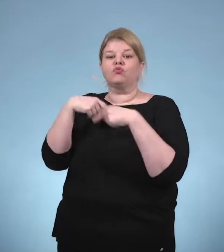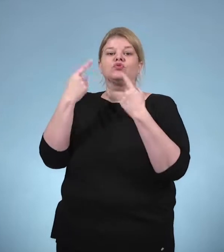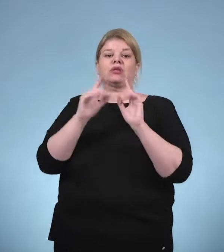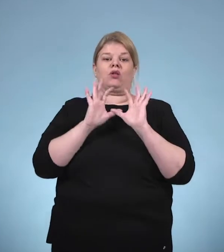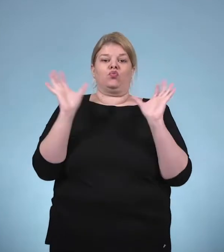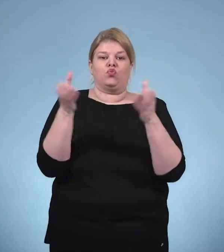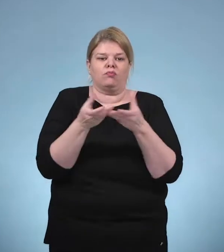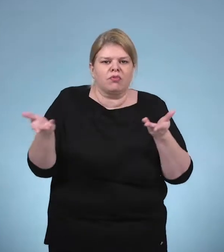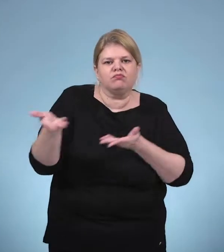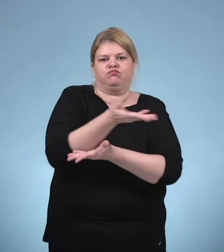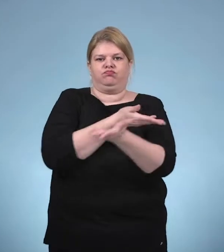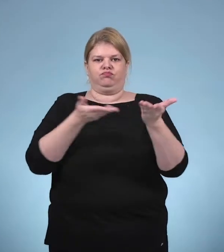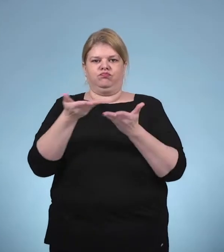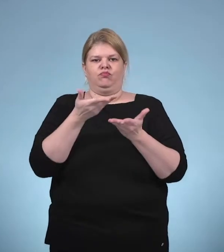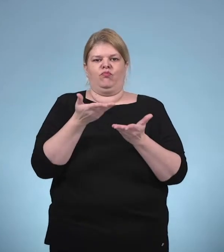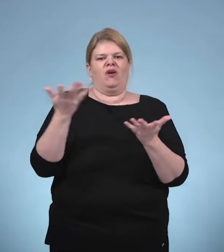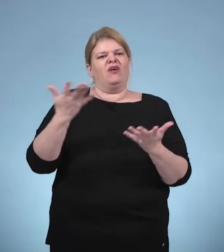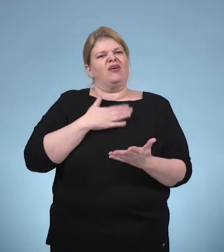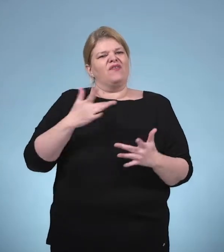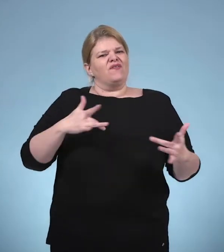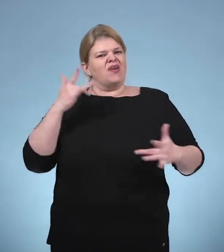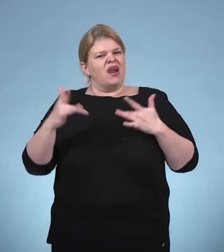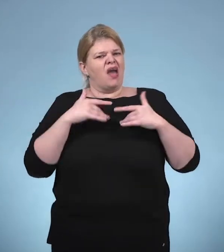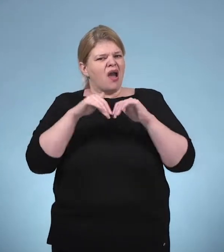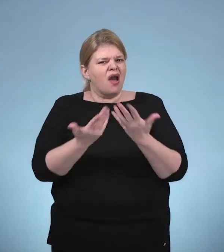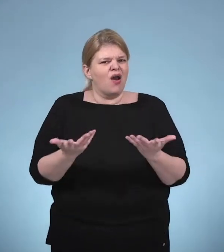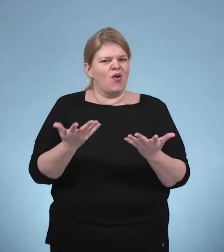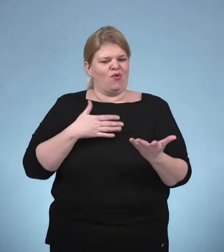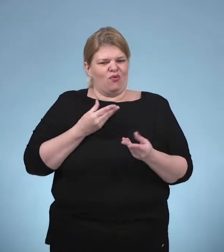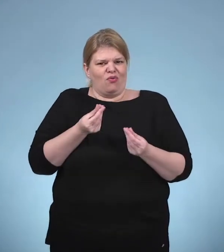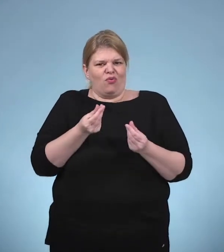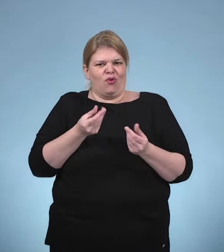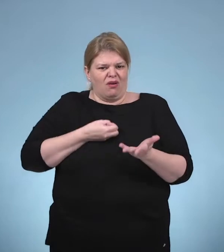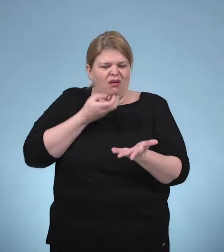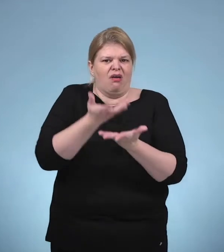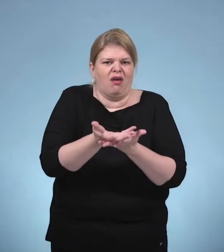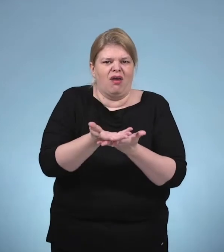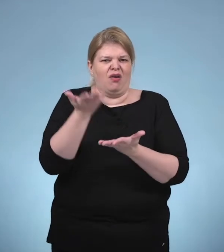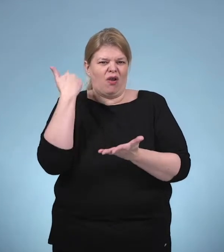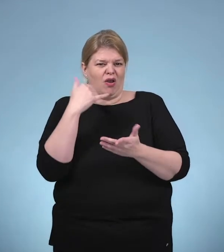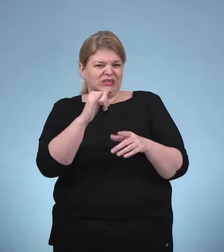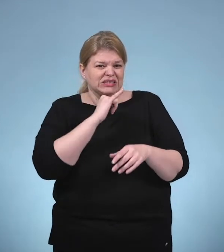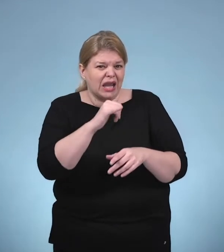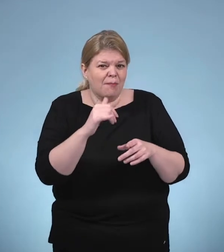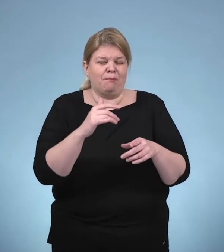This can be done in pairs and afterwards together in the group. Extend the exercise by having everyone describe the feelings